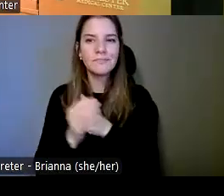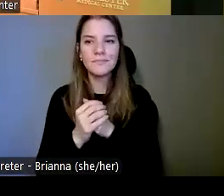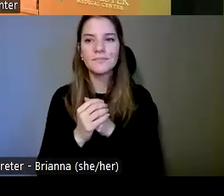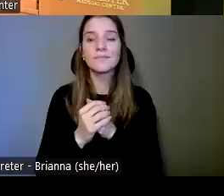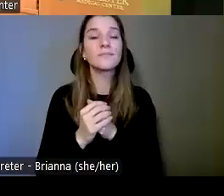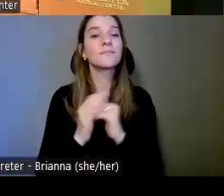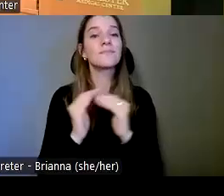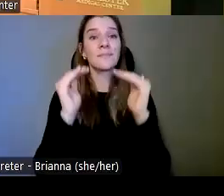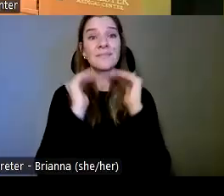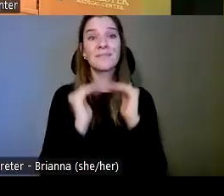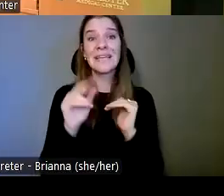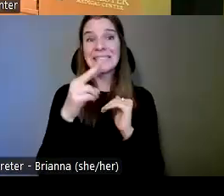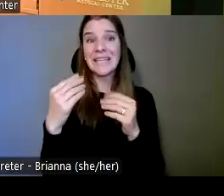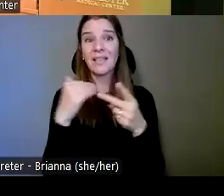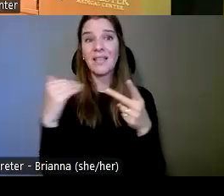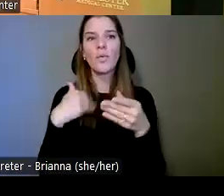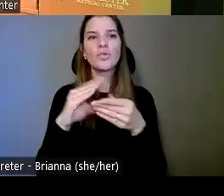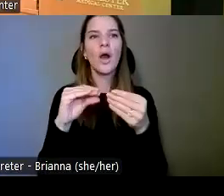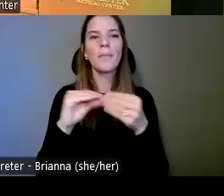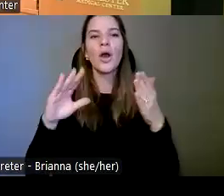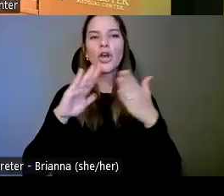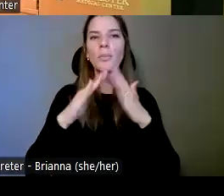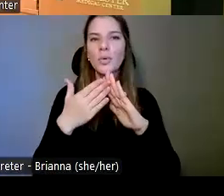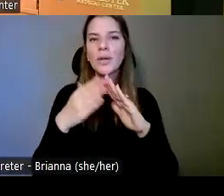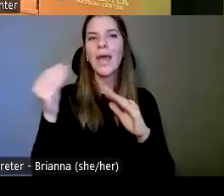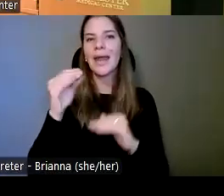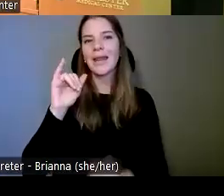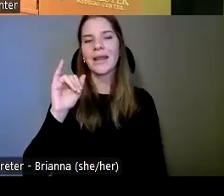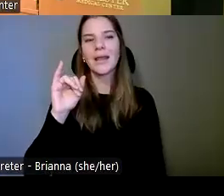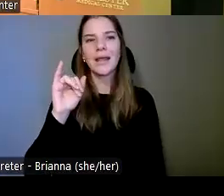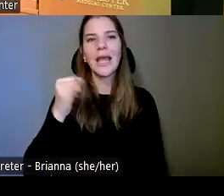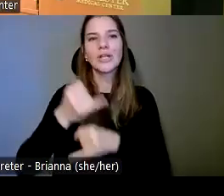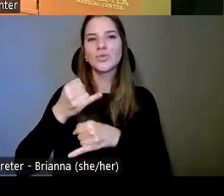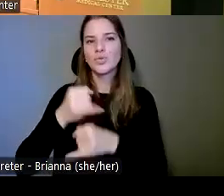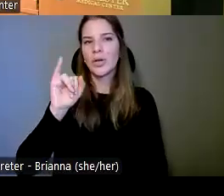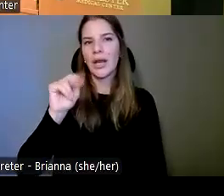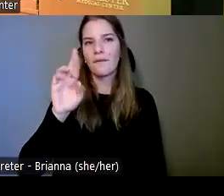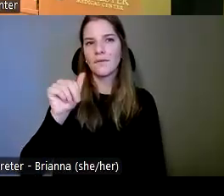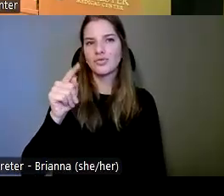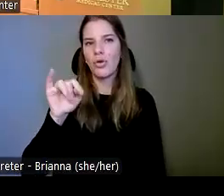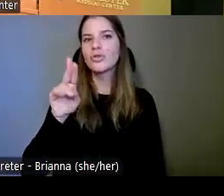infrastructure and institutional infrastructure. And so I work at a hospital and I do each of our